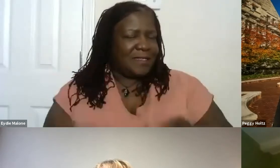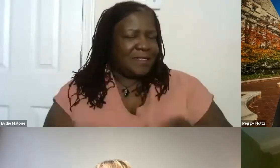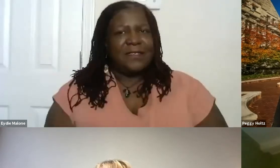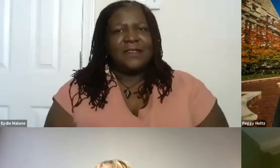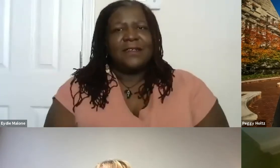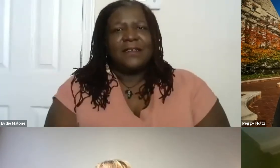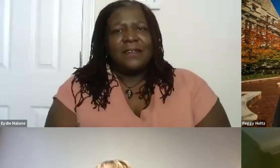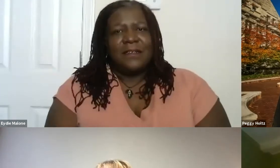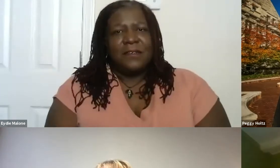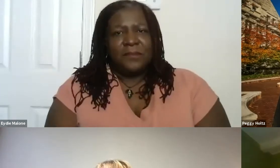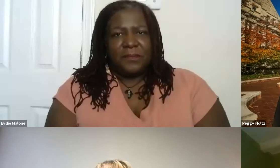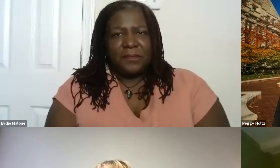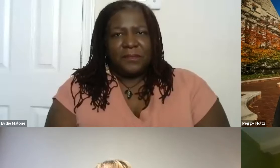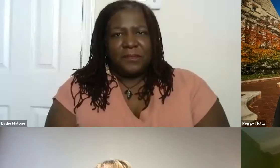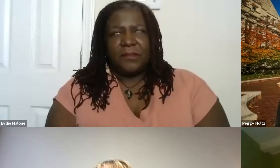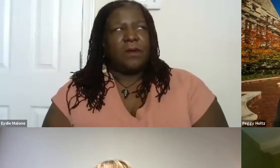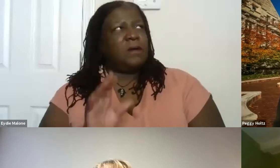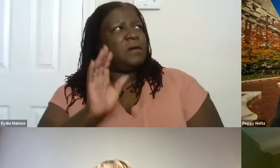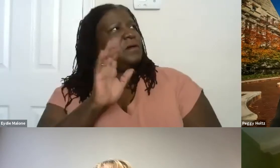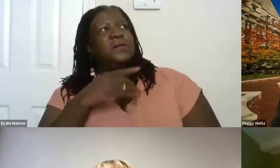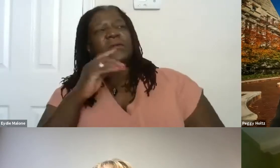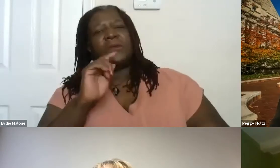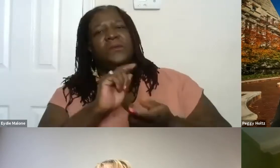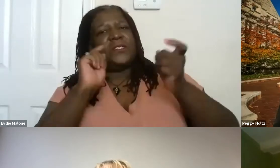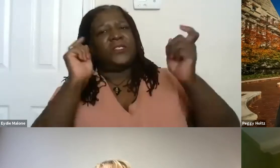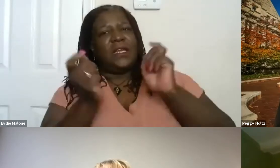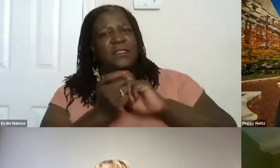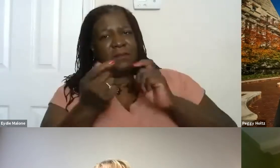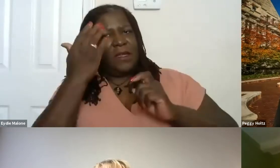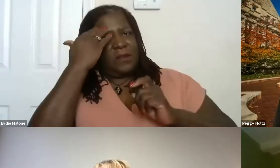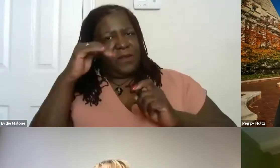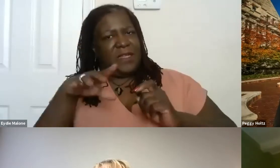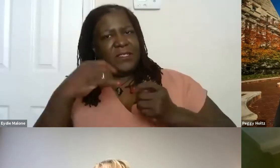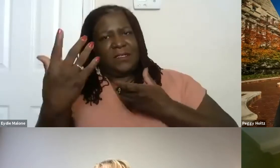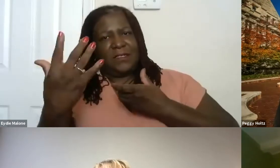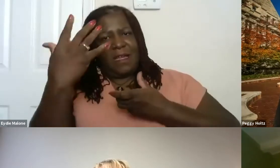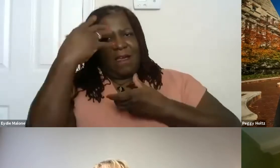It's changed a lot. While she has autism, she's the social part of the